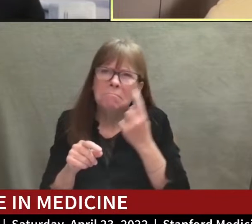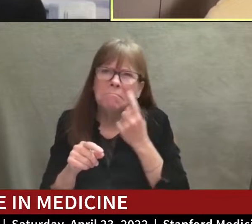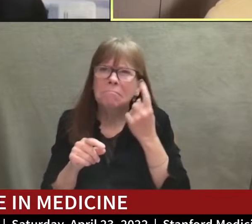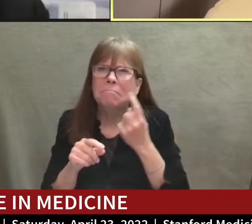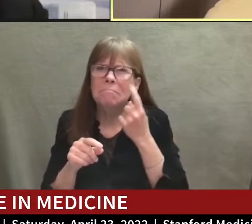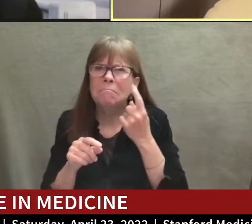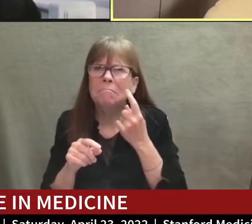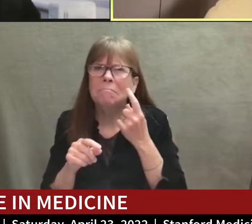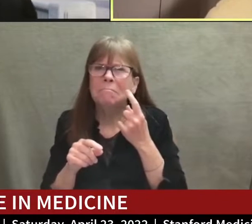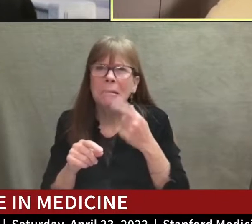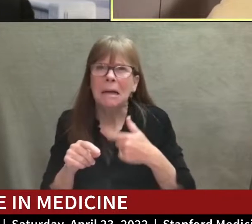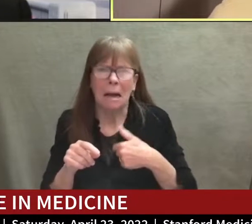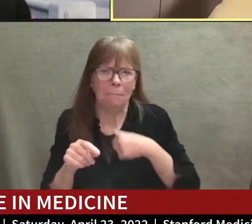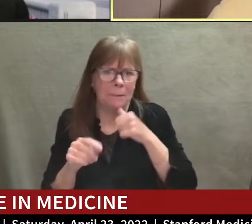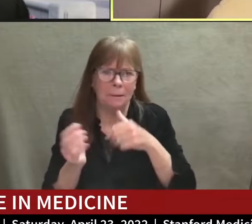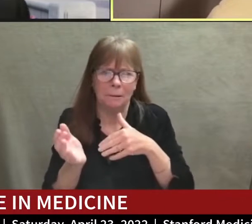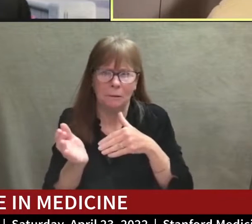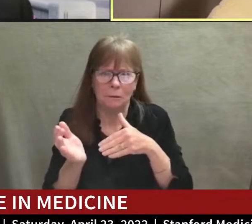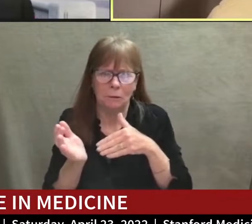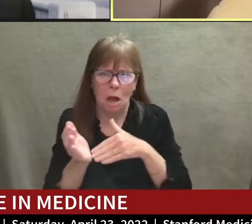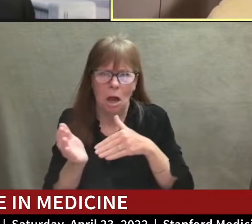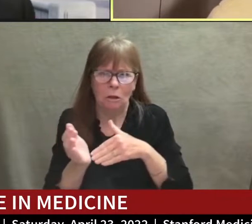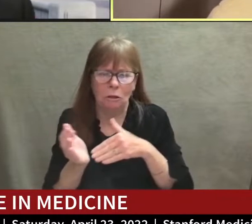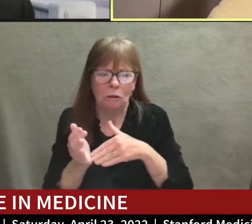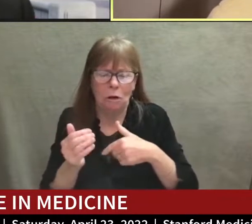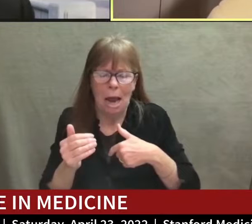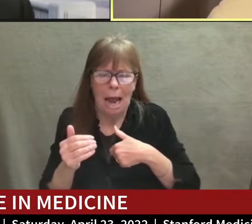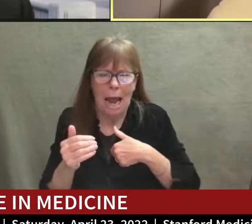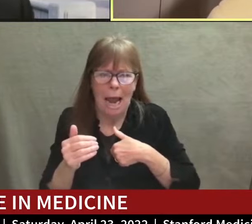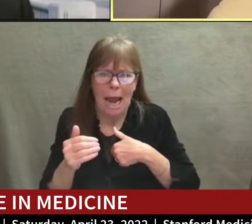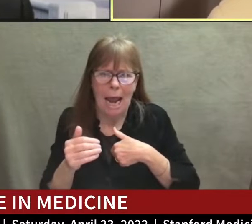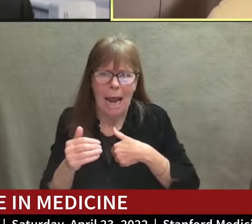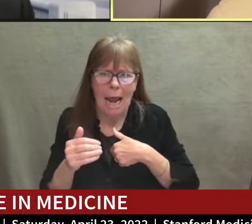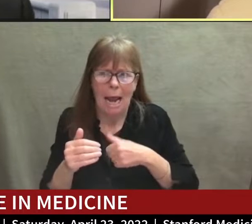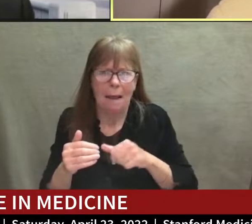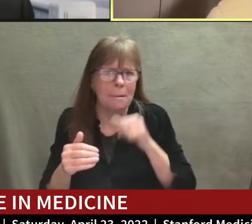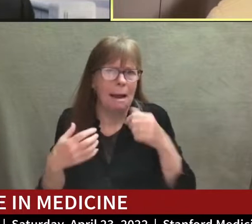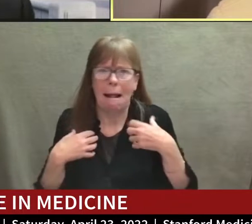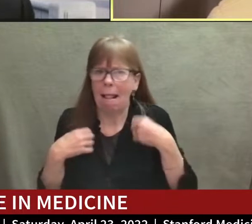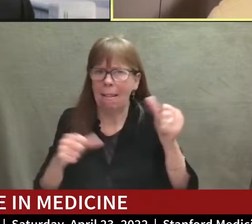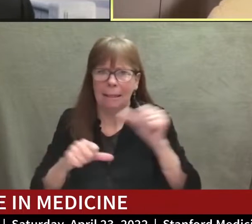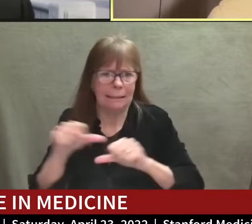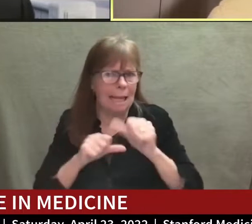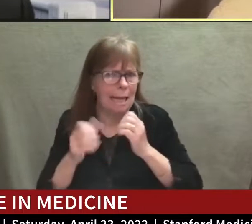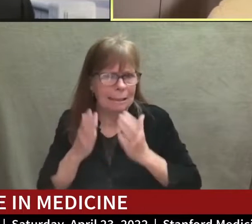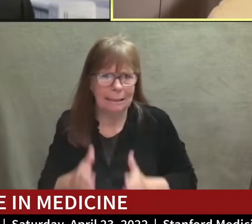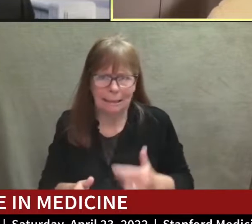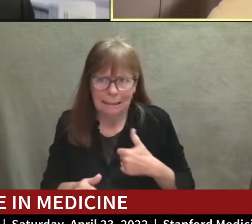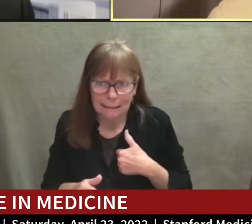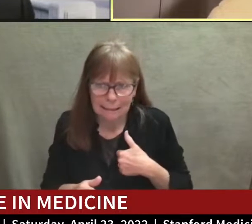I’m not anybody who is in health sciences, but [it] tells us the experience of